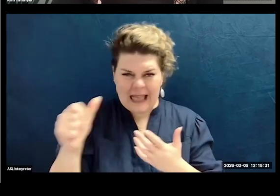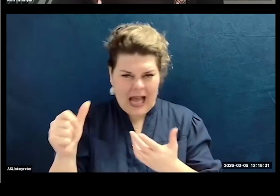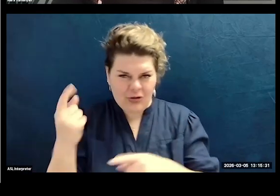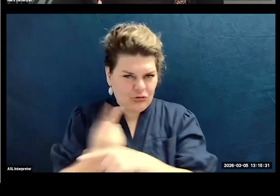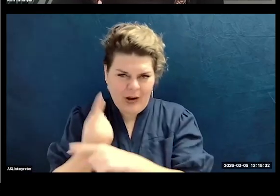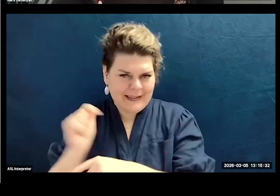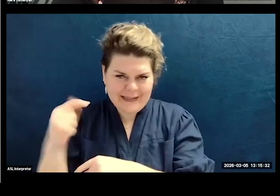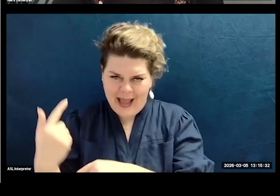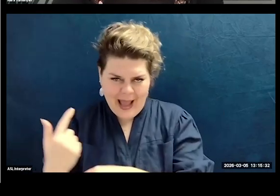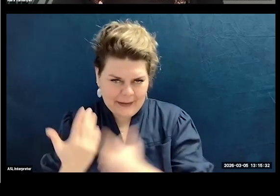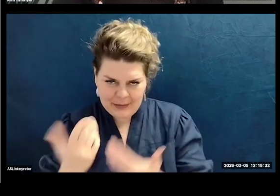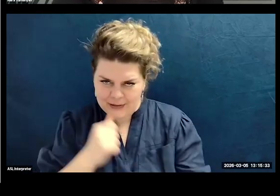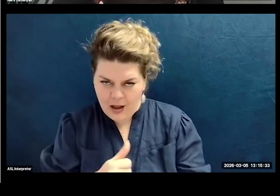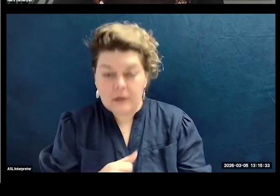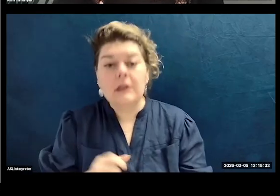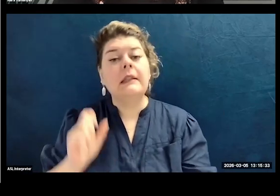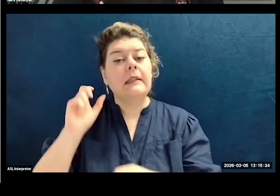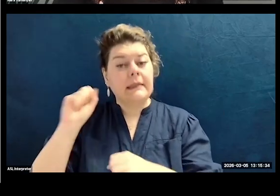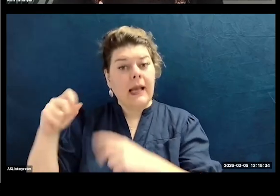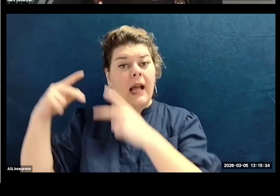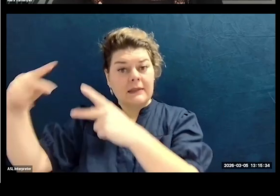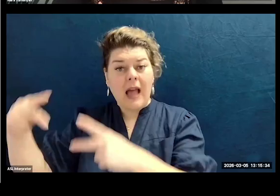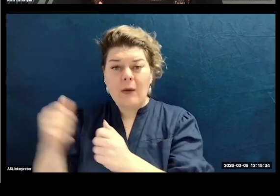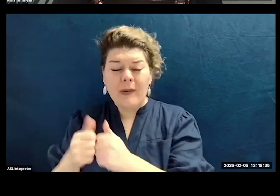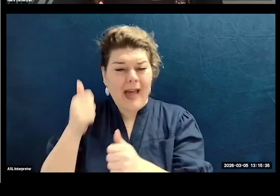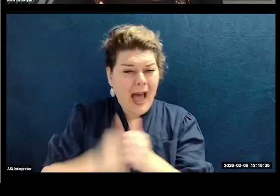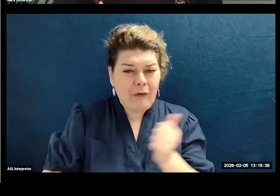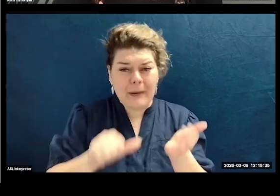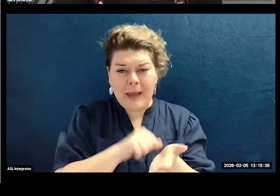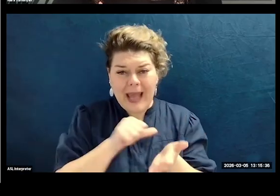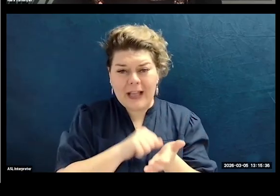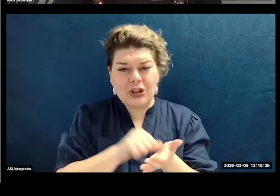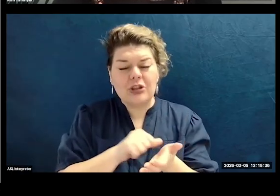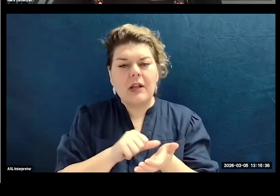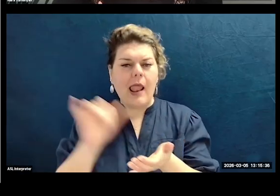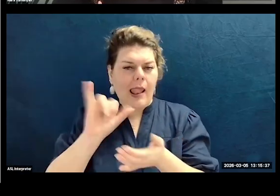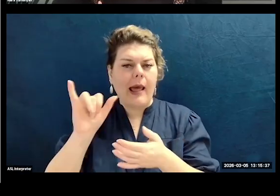It can often be tagged on every single page as a regular body text,